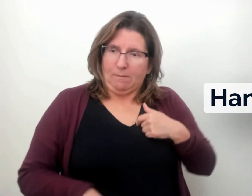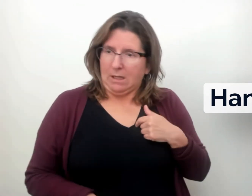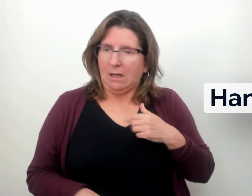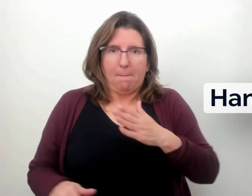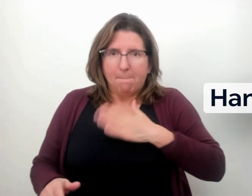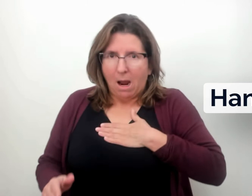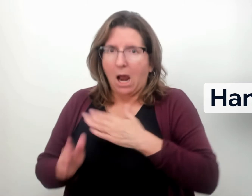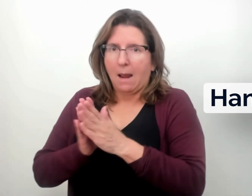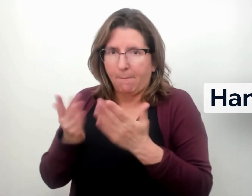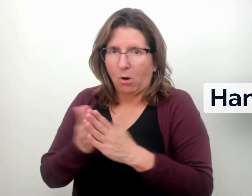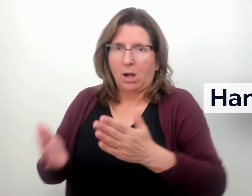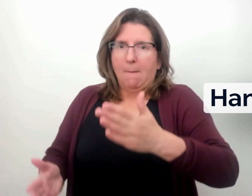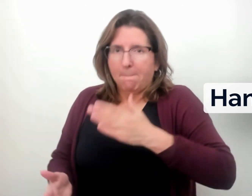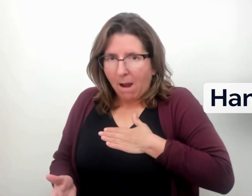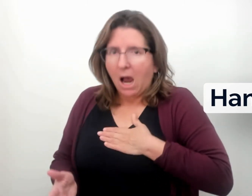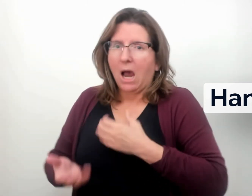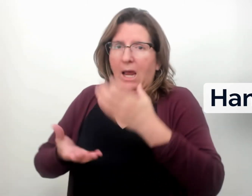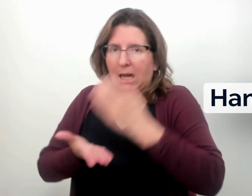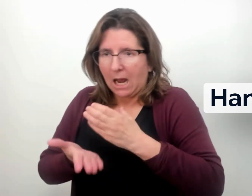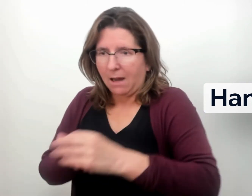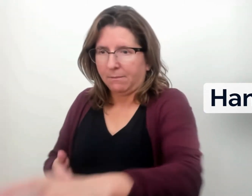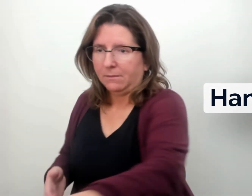Something that belongs to me. MY BOOK MY CUP